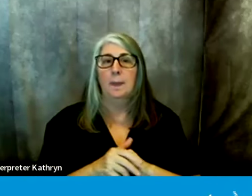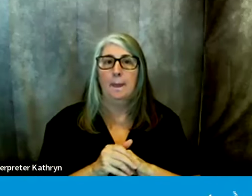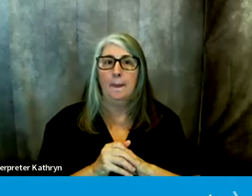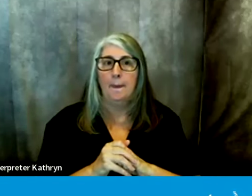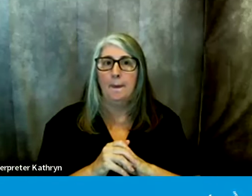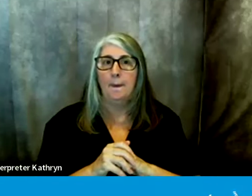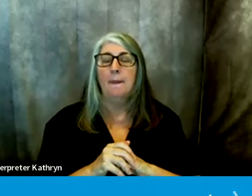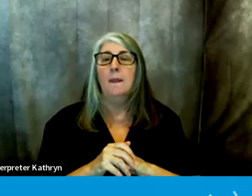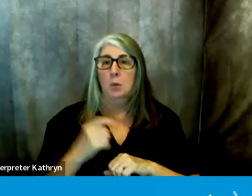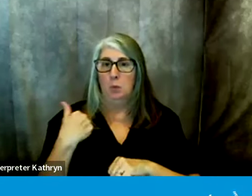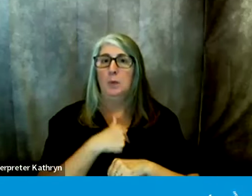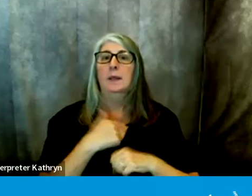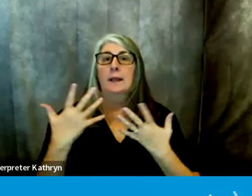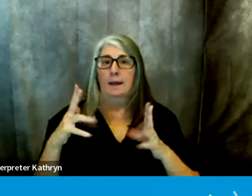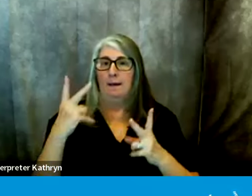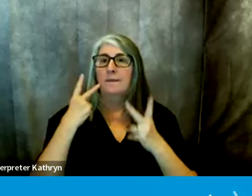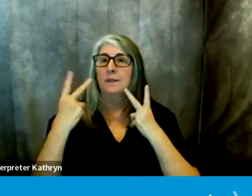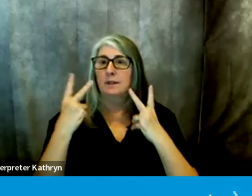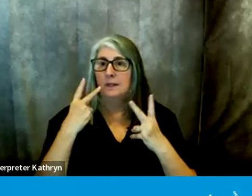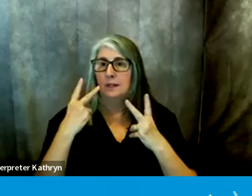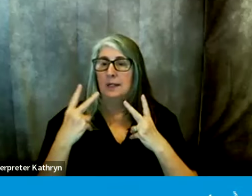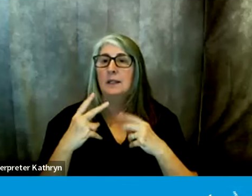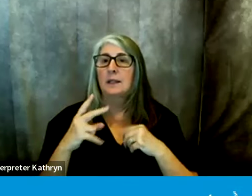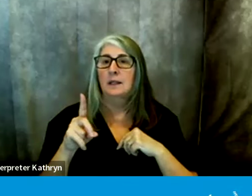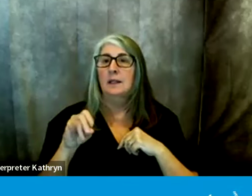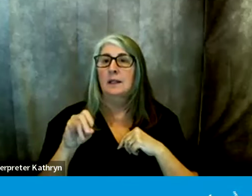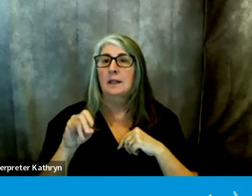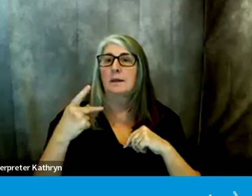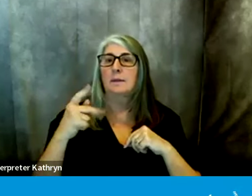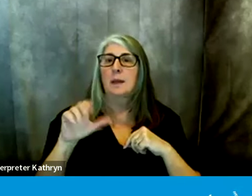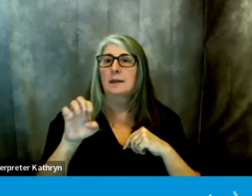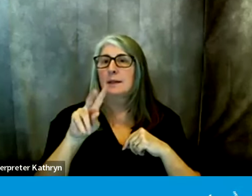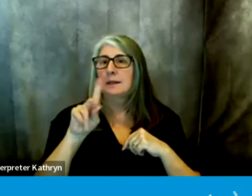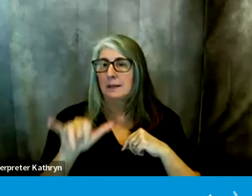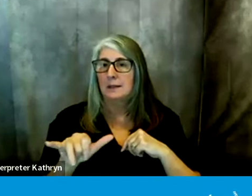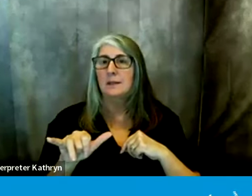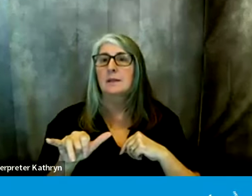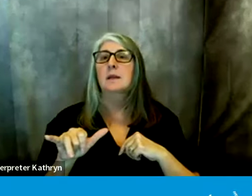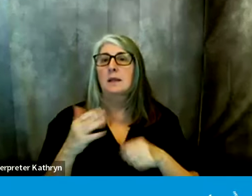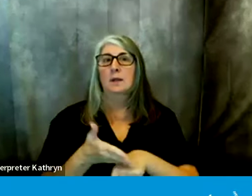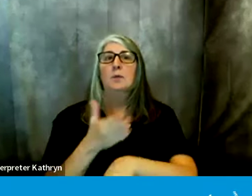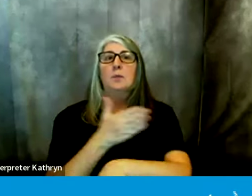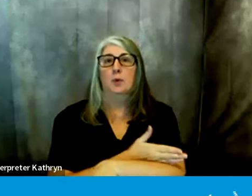we have seen the spasticity being an improvement in the spasticity symptoms in these individuals,